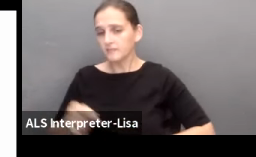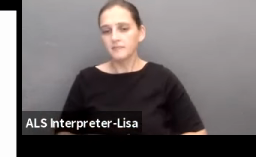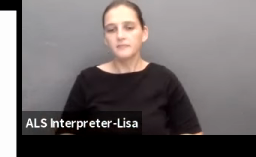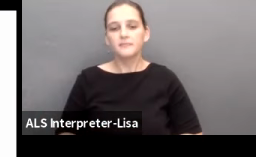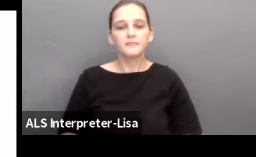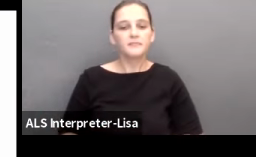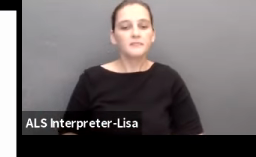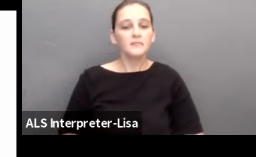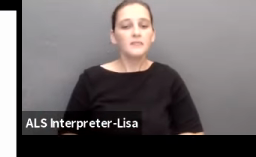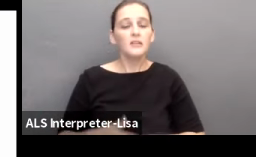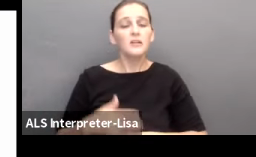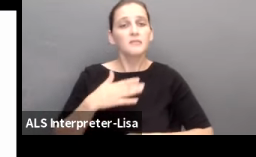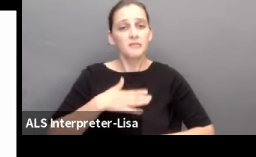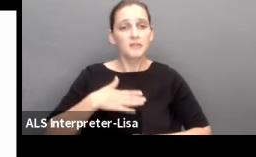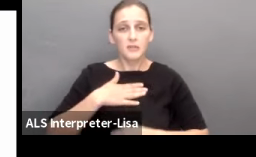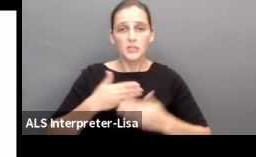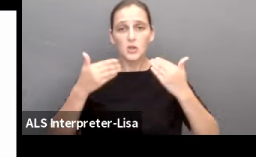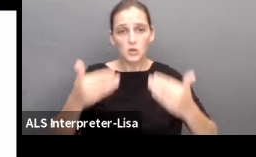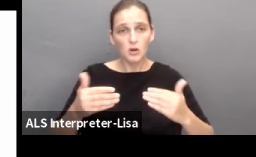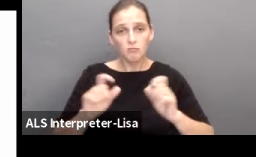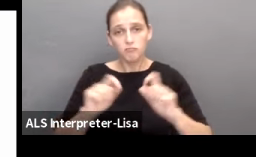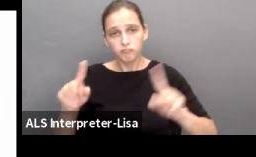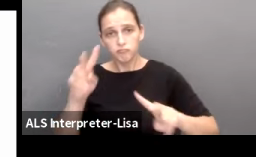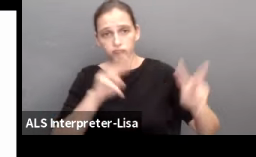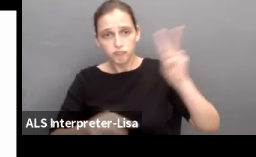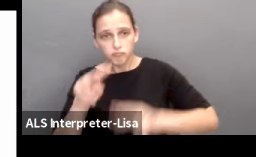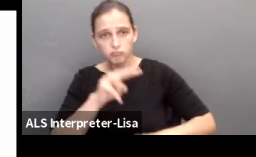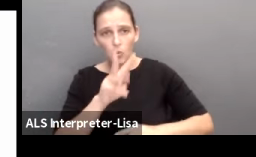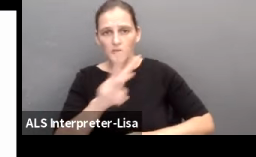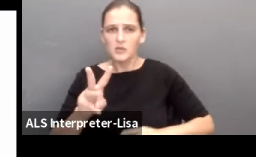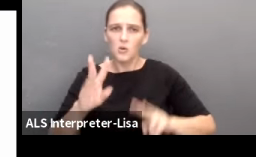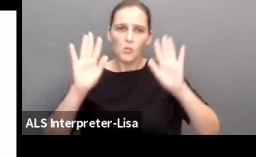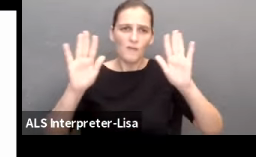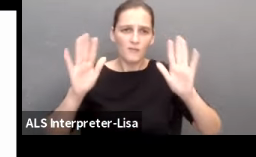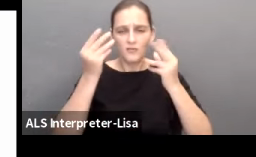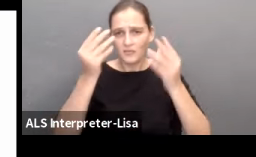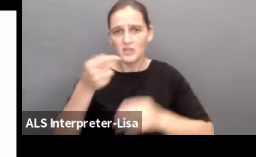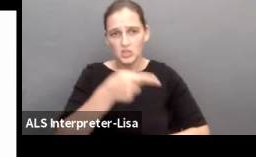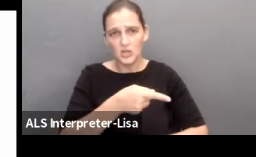Please go and visit the website there's a lot of great information there that we've